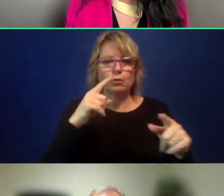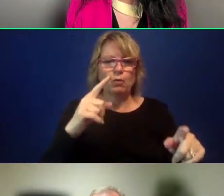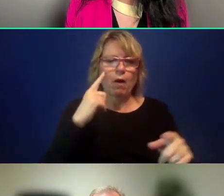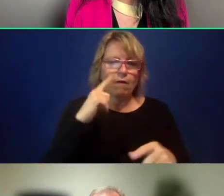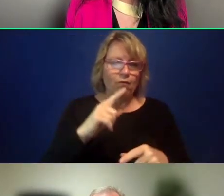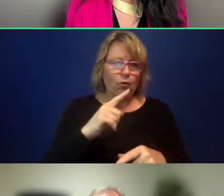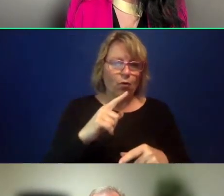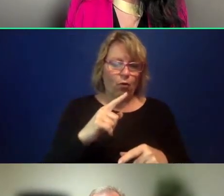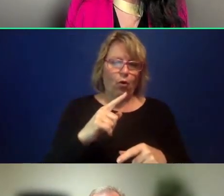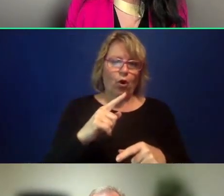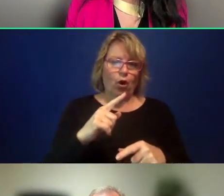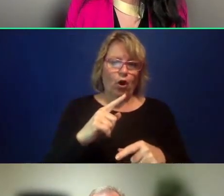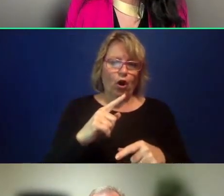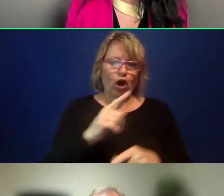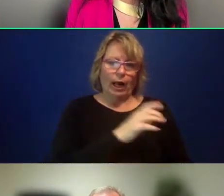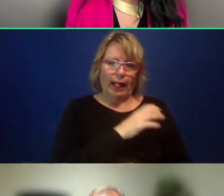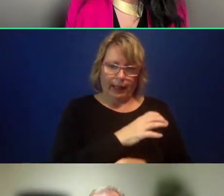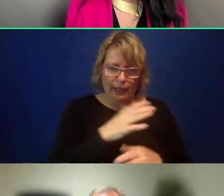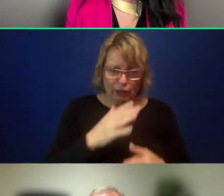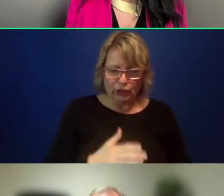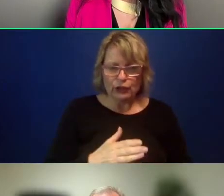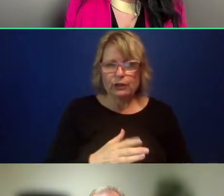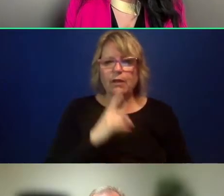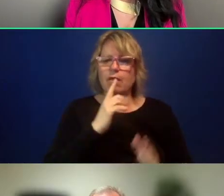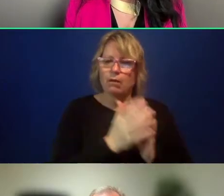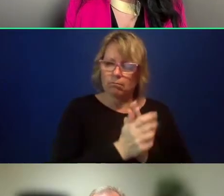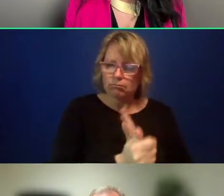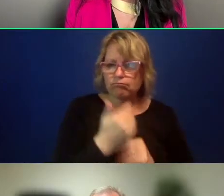And that clinicians are proficient and really effective in their use of these